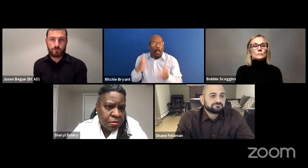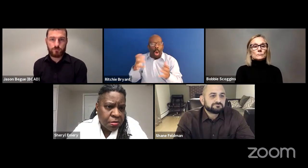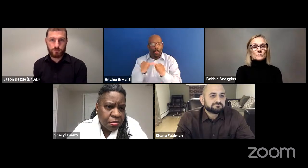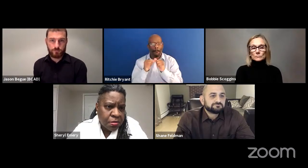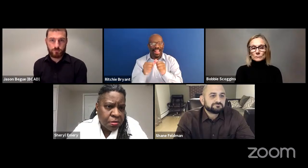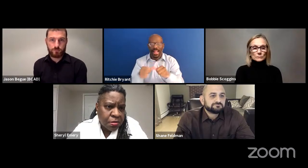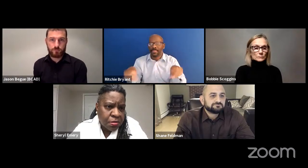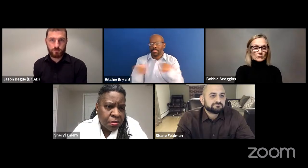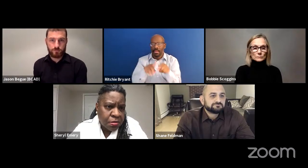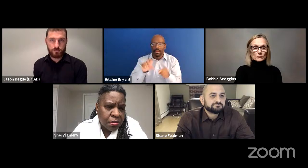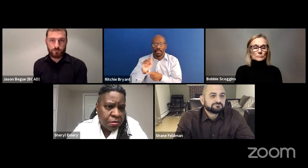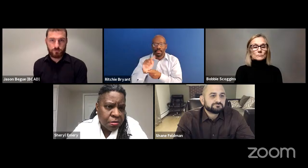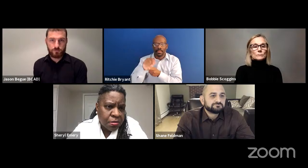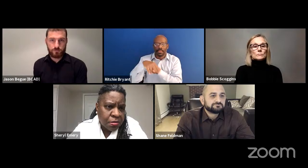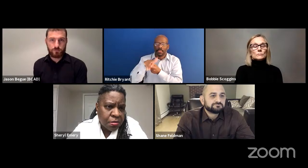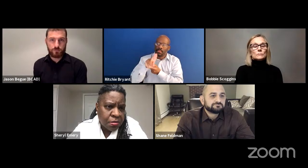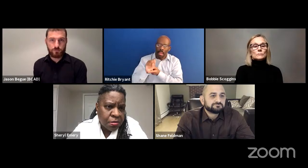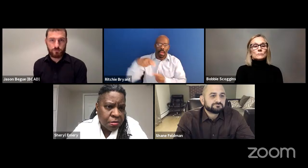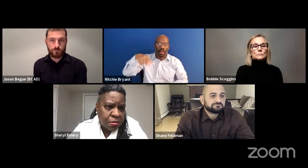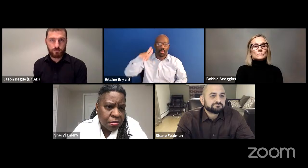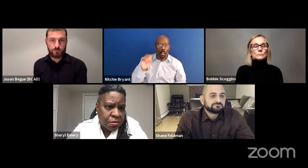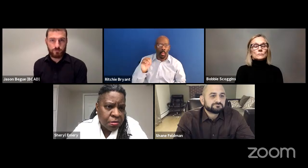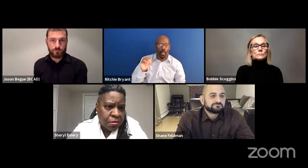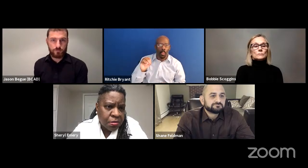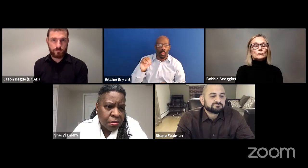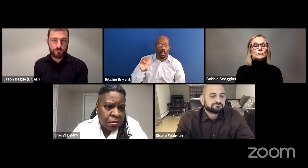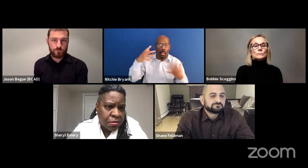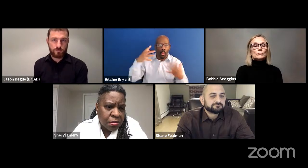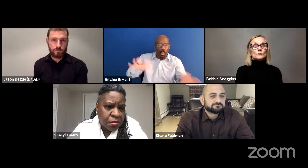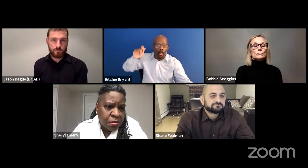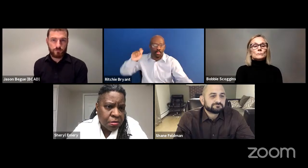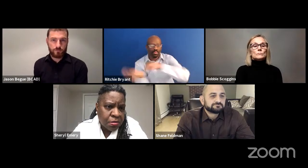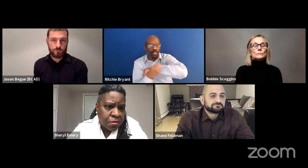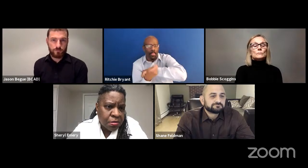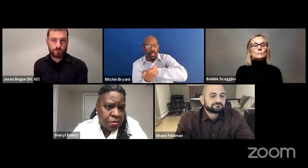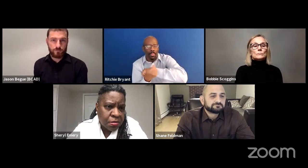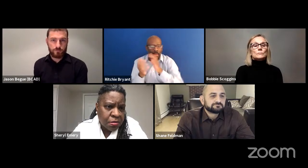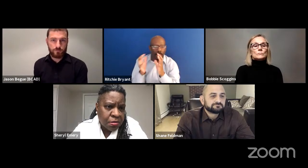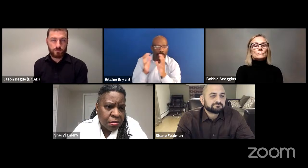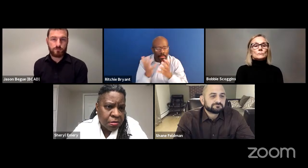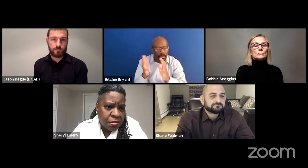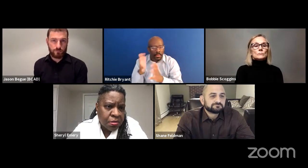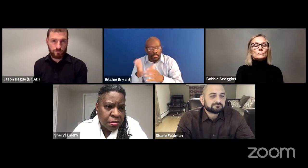they're afraid of being monitored. They want to keep status quo and continue business as